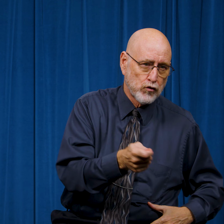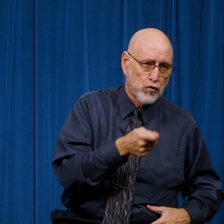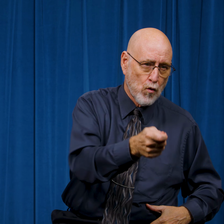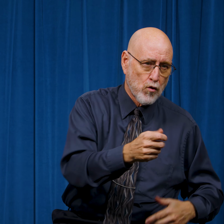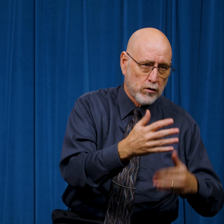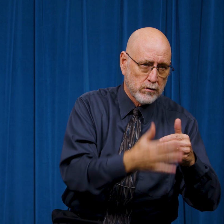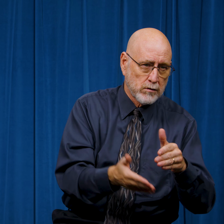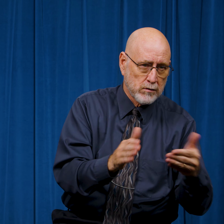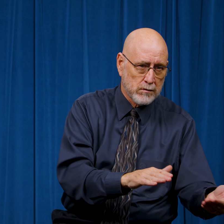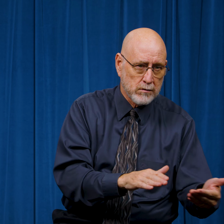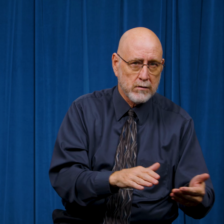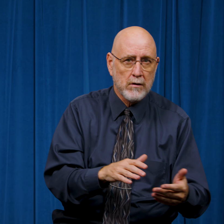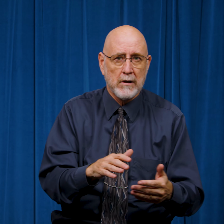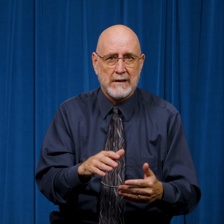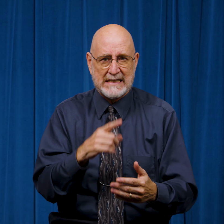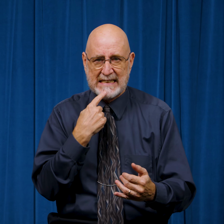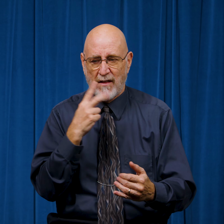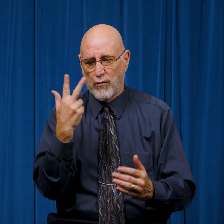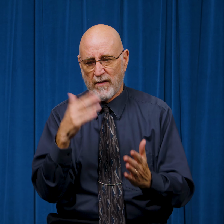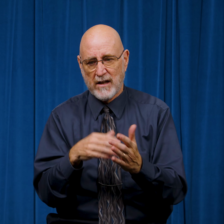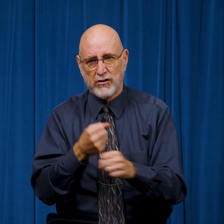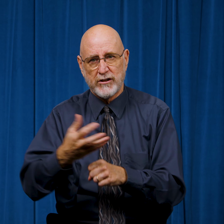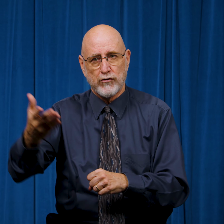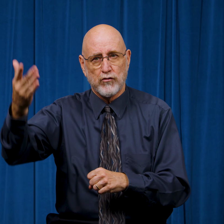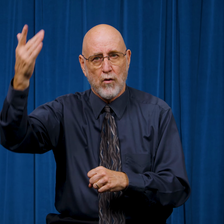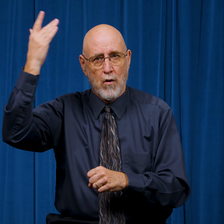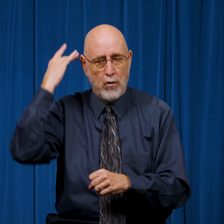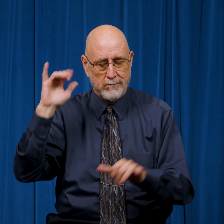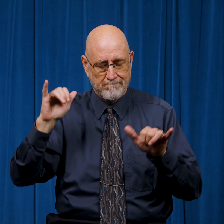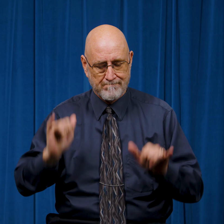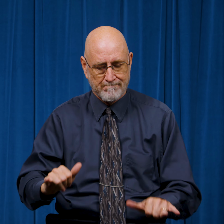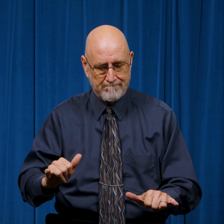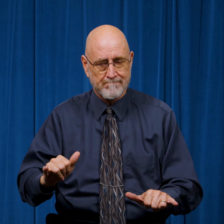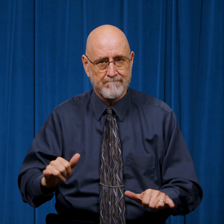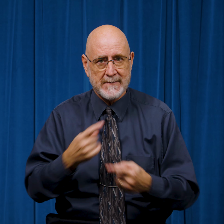as was said three thousand years ago, so still it must be said,